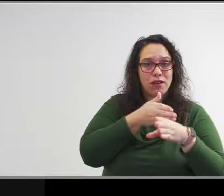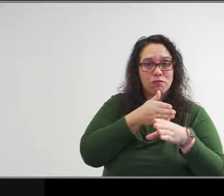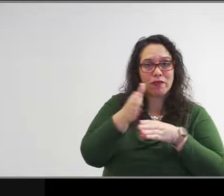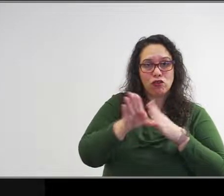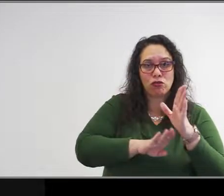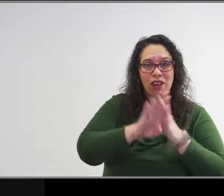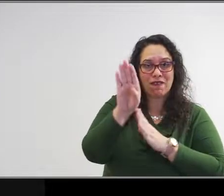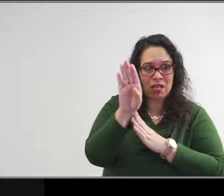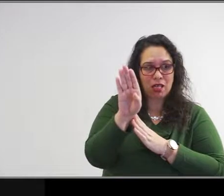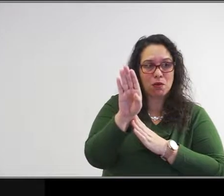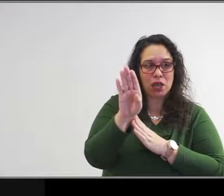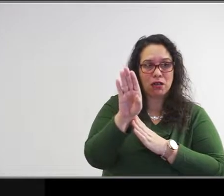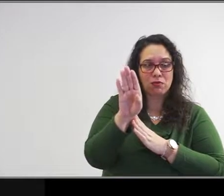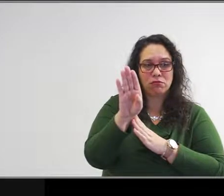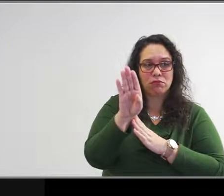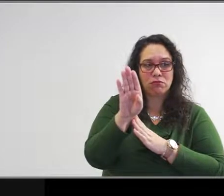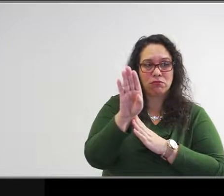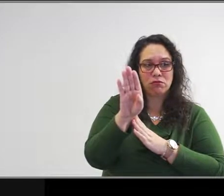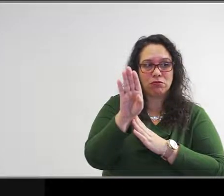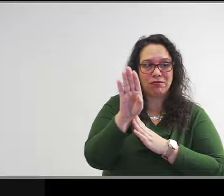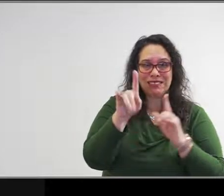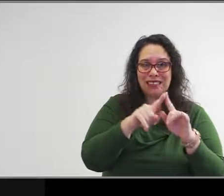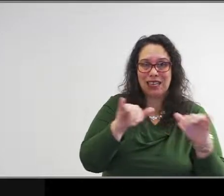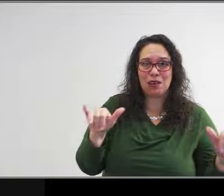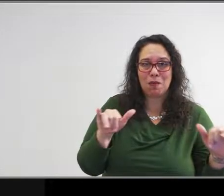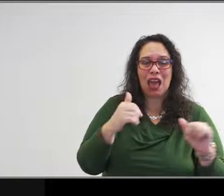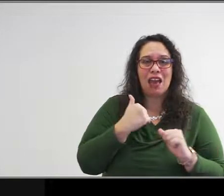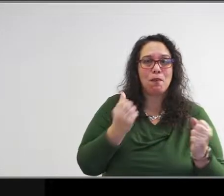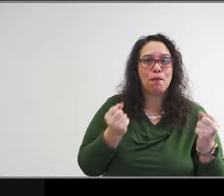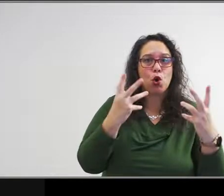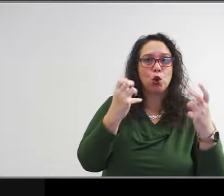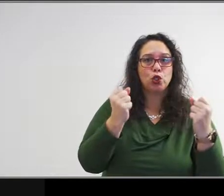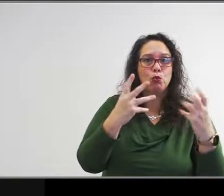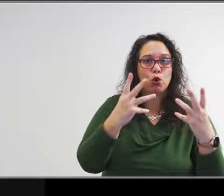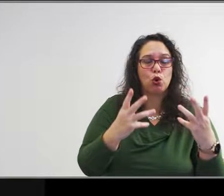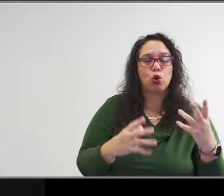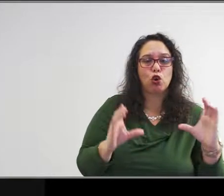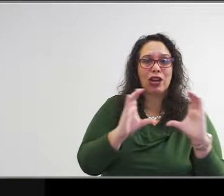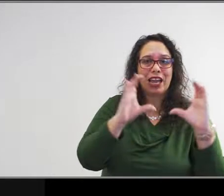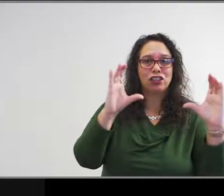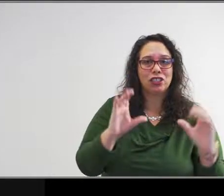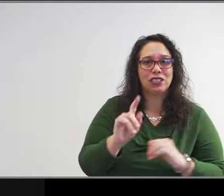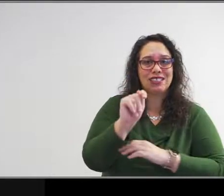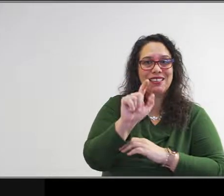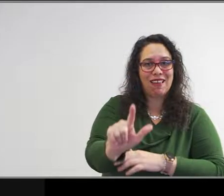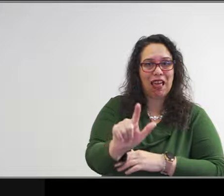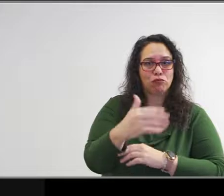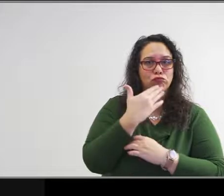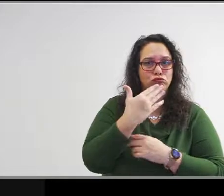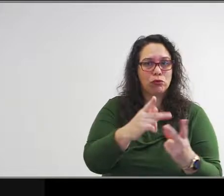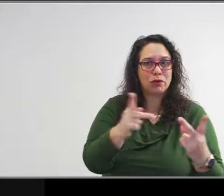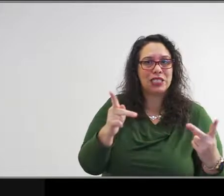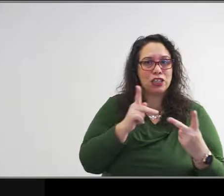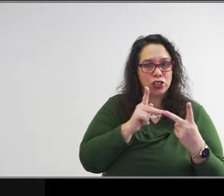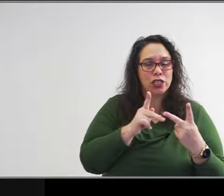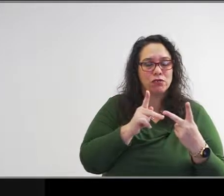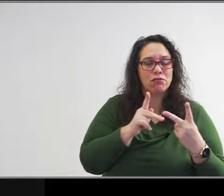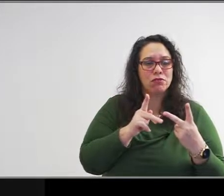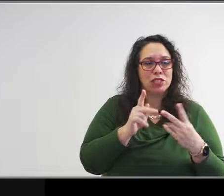all the while holding multiple credentials. TLs are well positioned to be at the leading edge